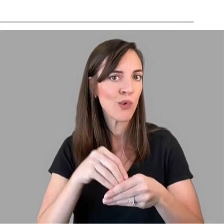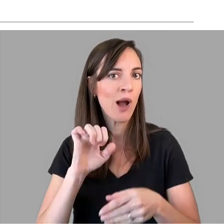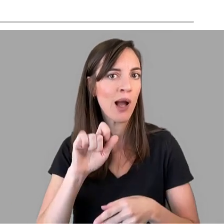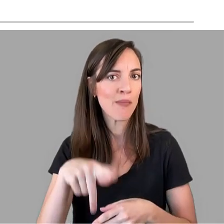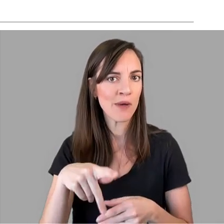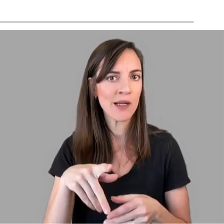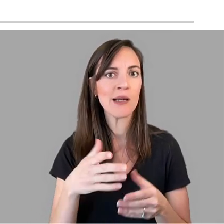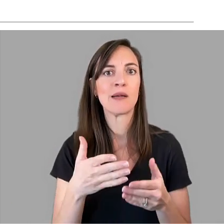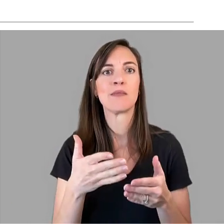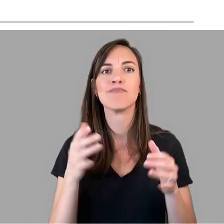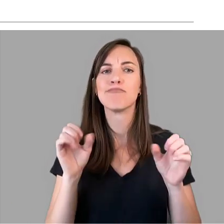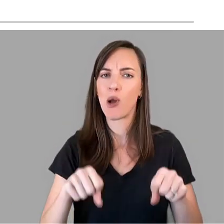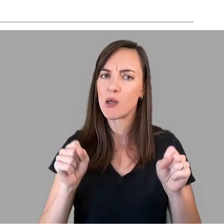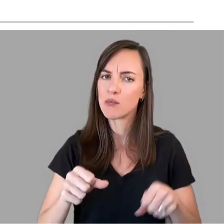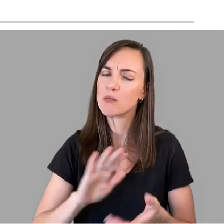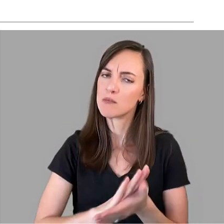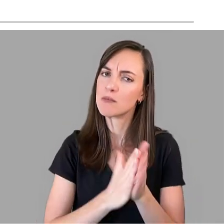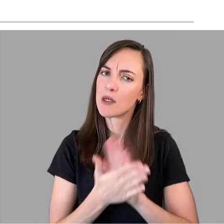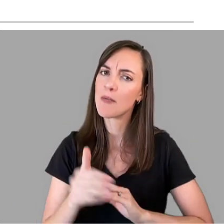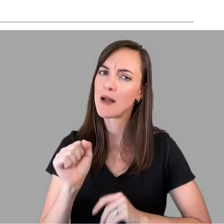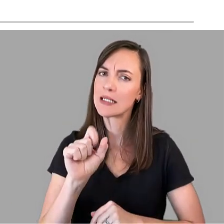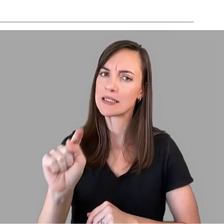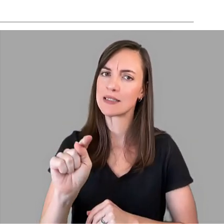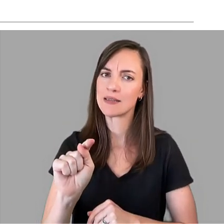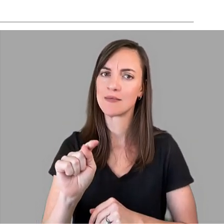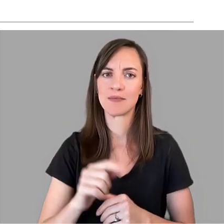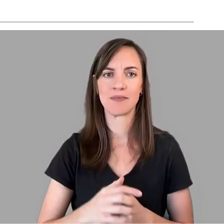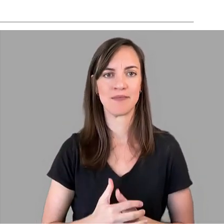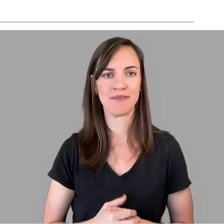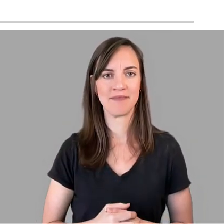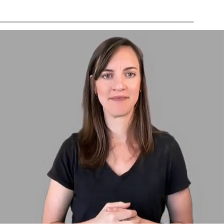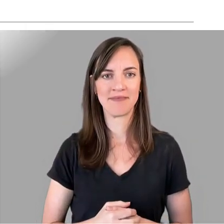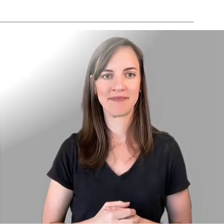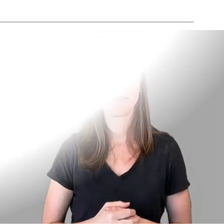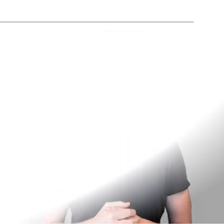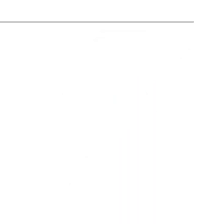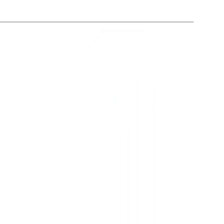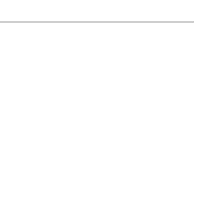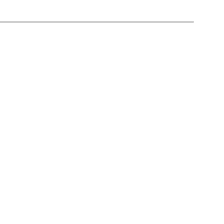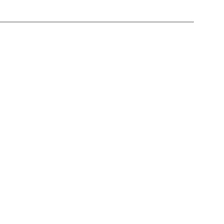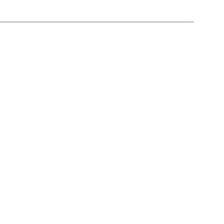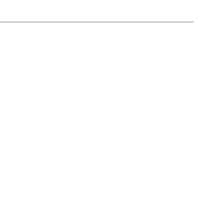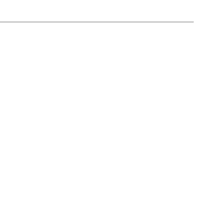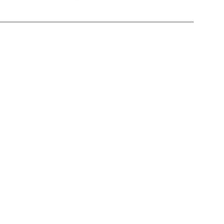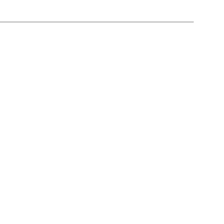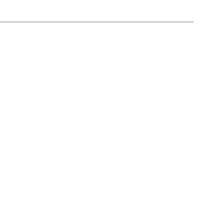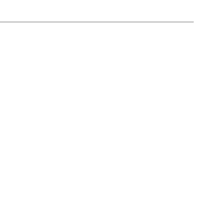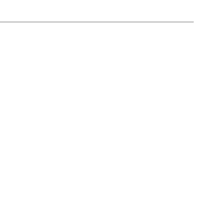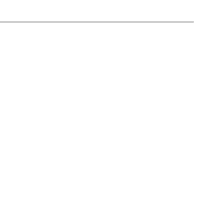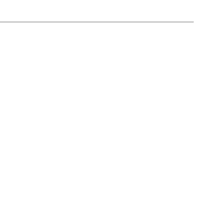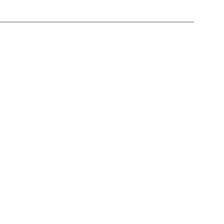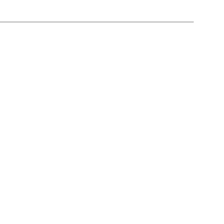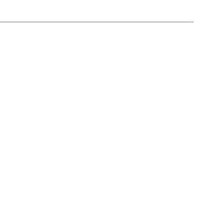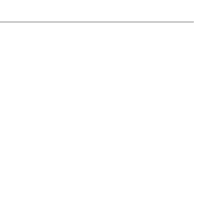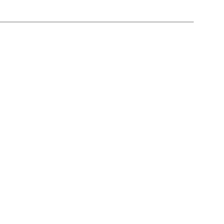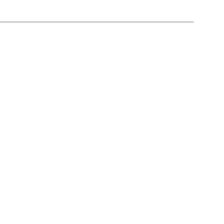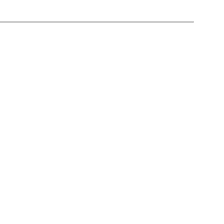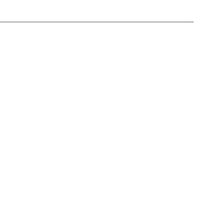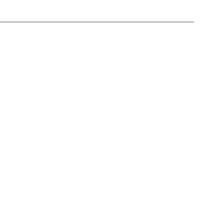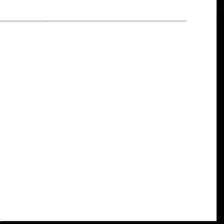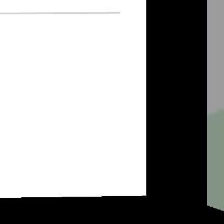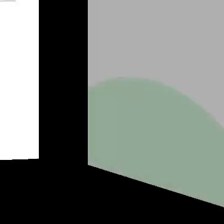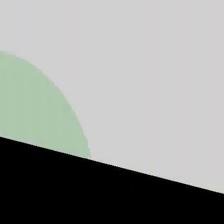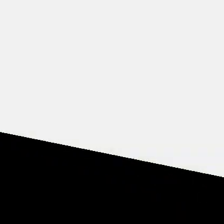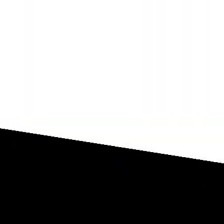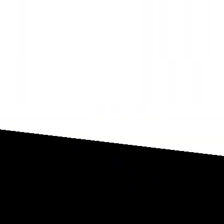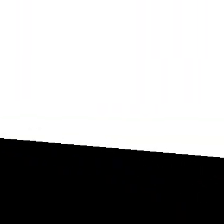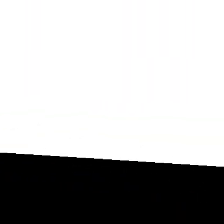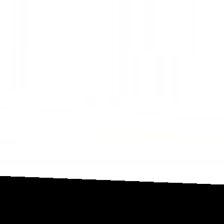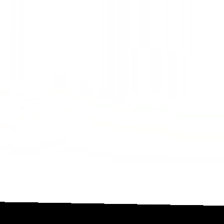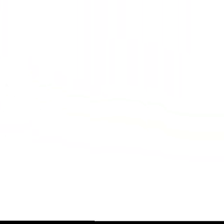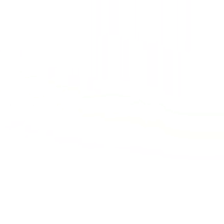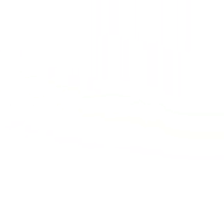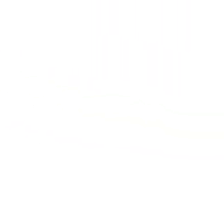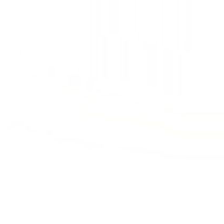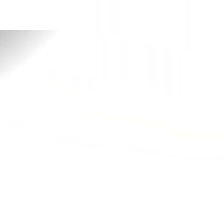those tools should be indicated on the IEP as an accommodation and may be considered AT.